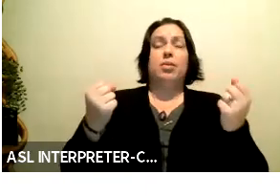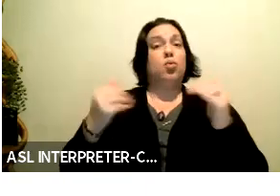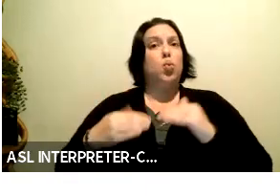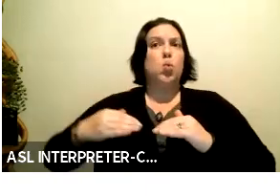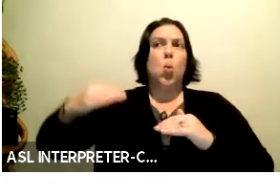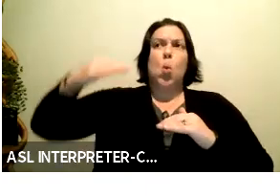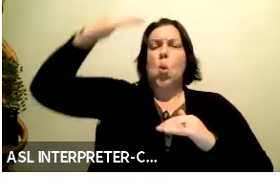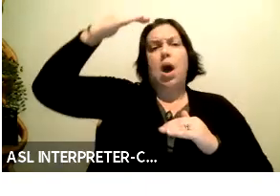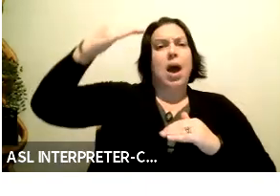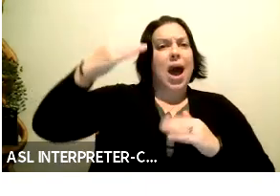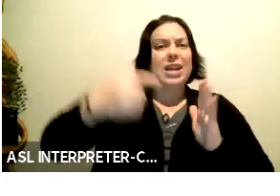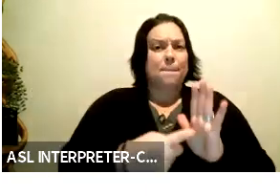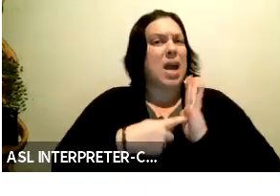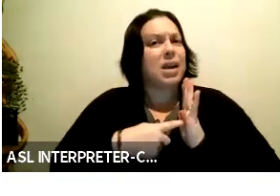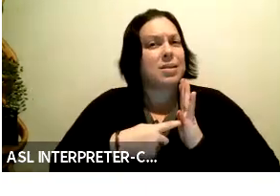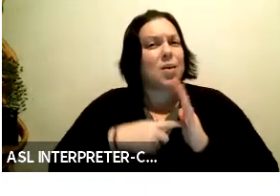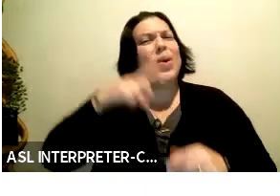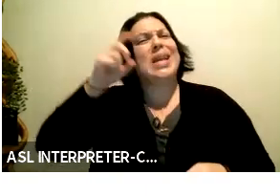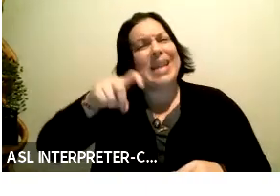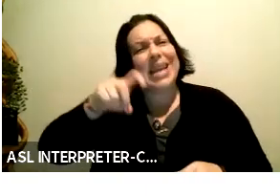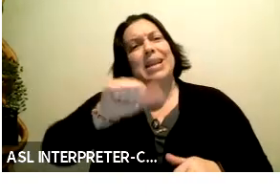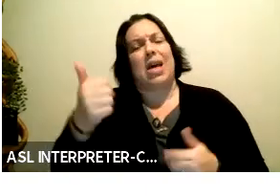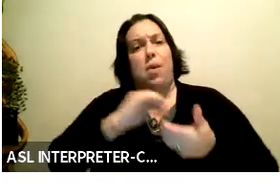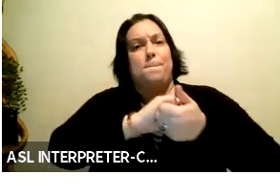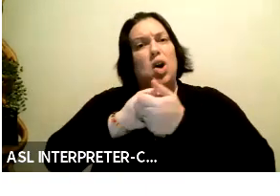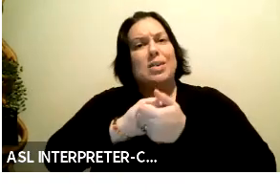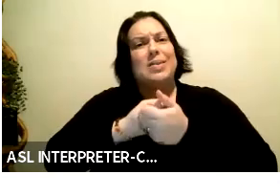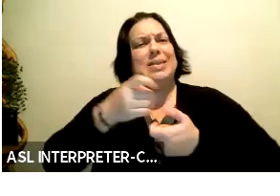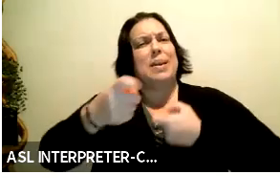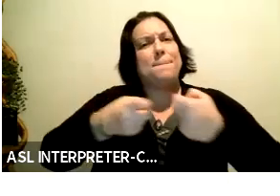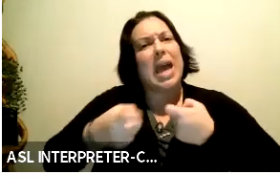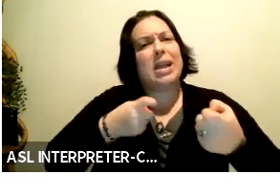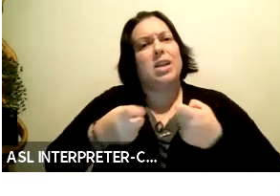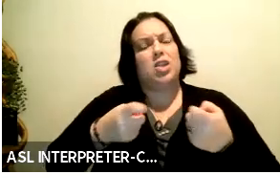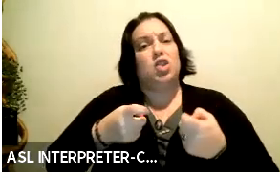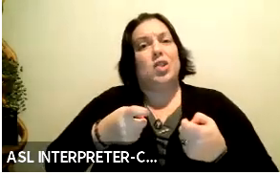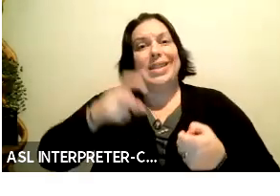that we needed other partners to help manage the resource needs that would arise. We had to lean on